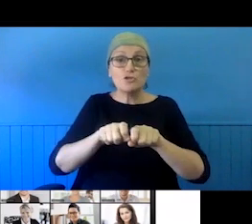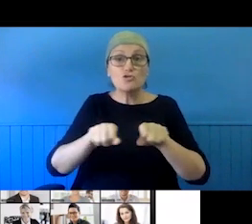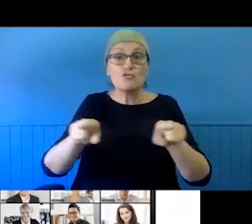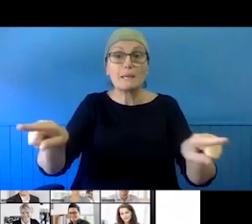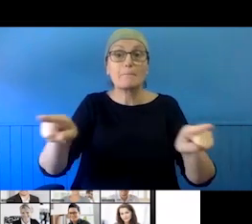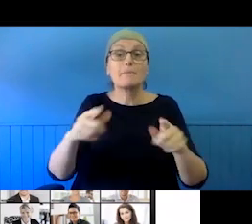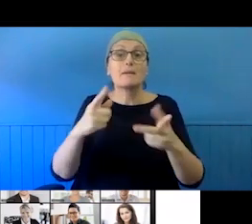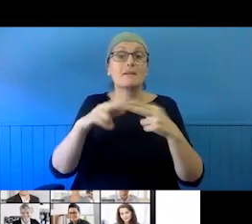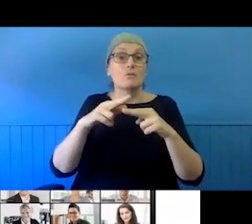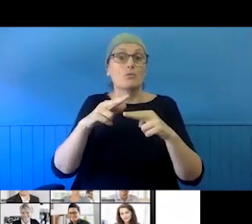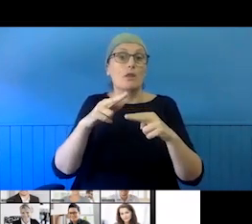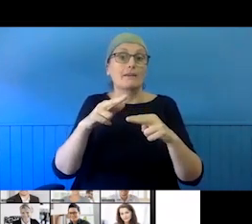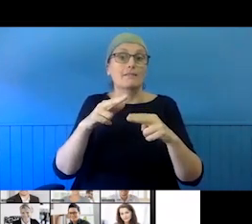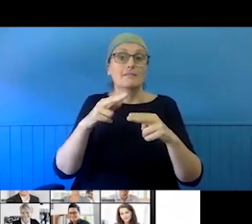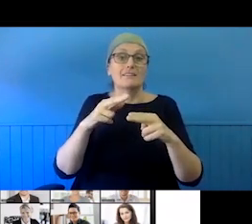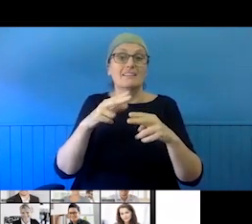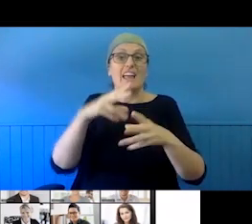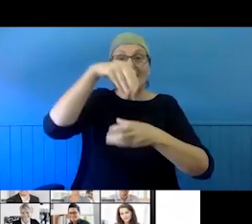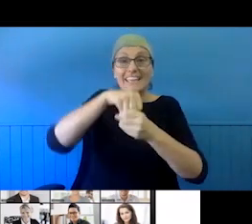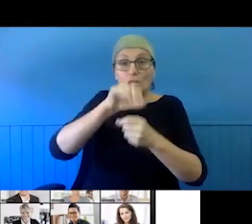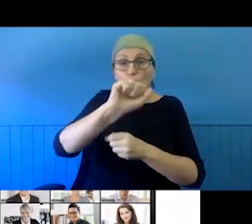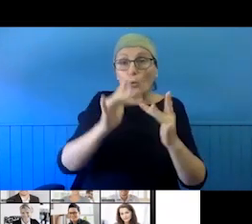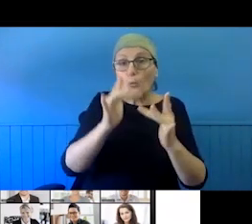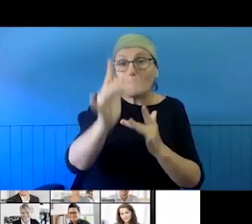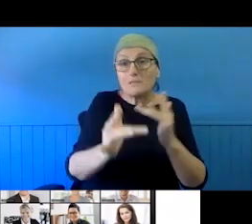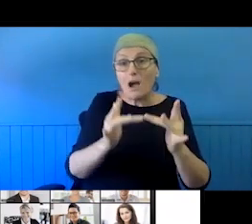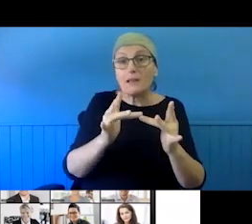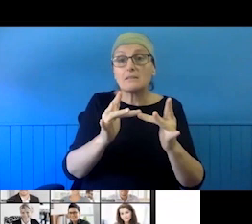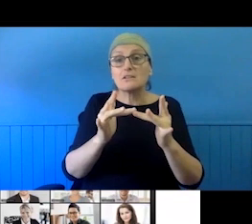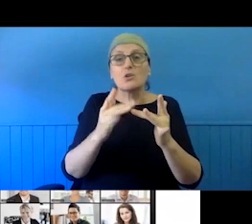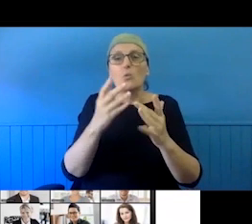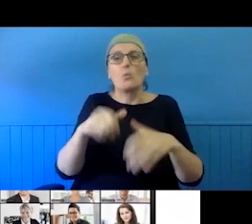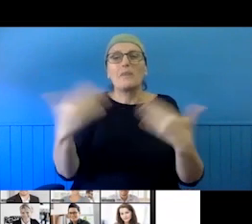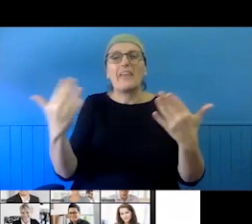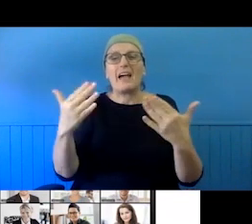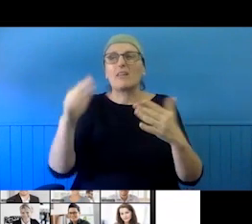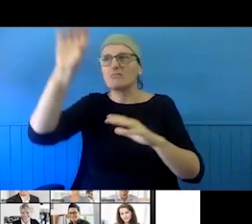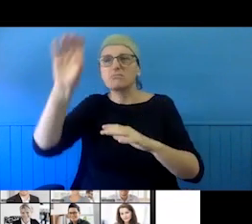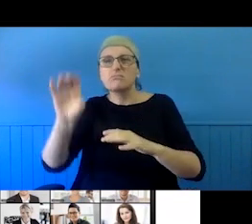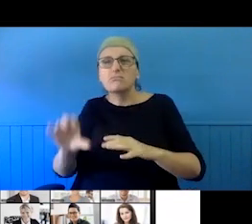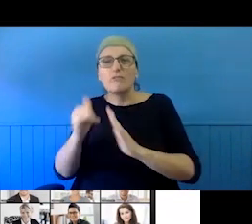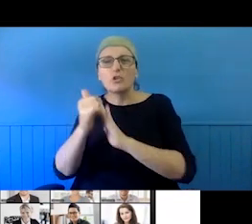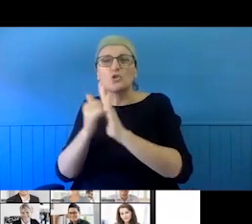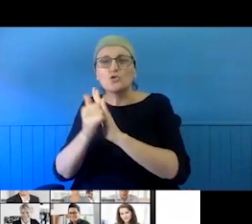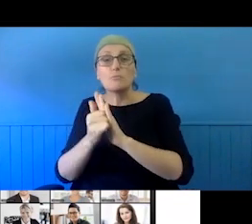rather than have the video around it, something like video is a good option for that - Vimeo will host your livestream, but you control